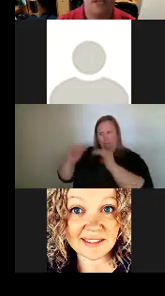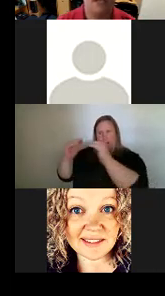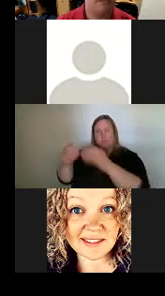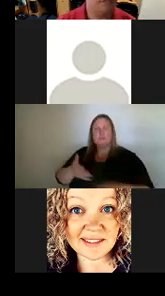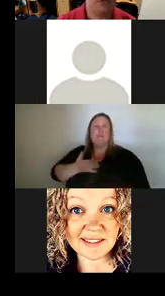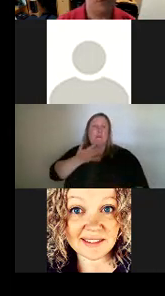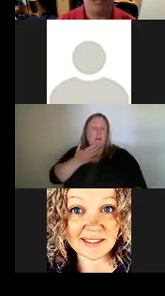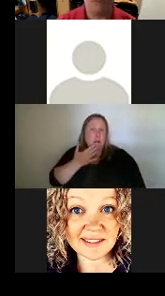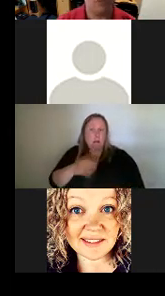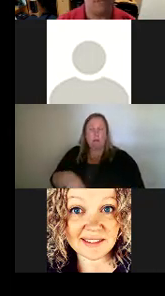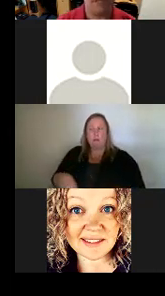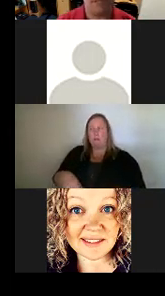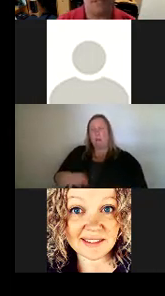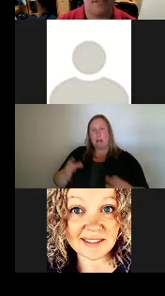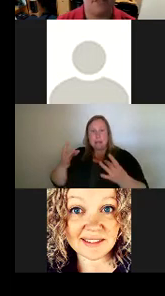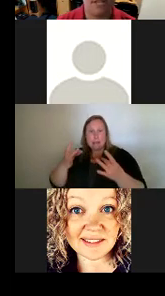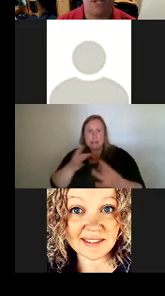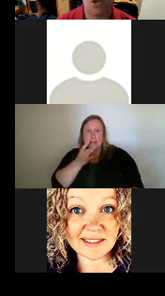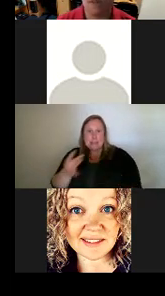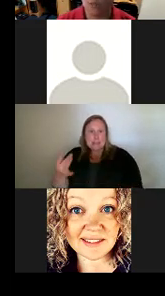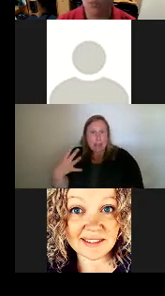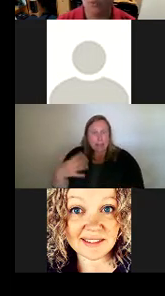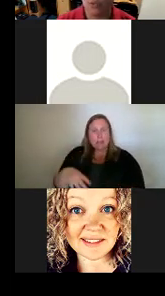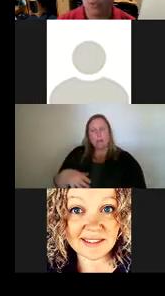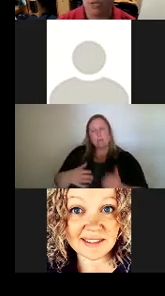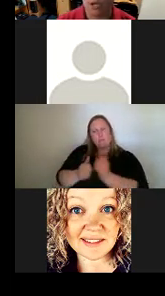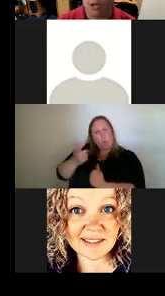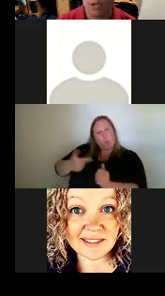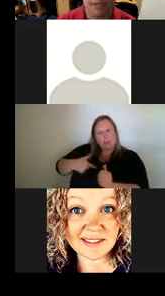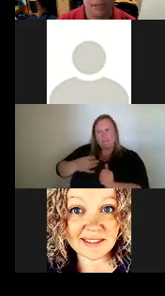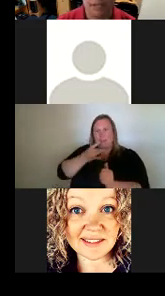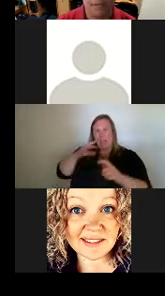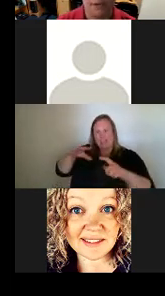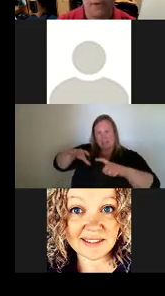WHERE YOU CAN TURN IT ON AND OFF THAT VARIES.